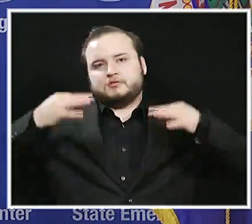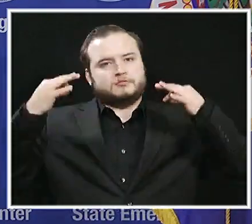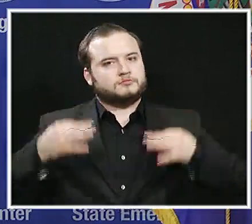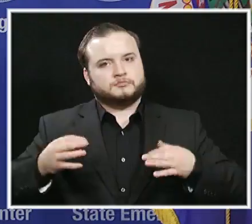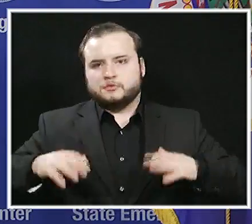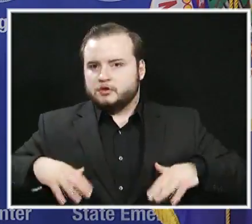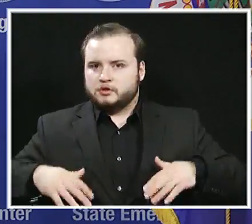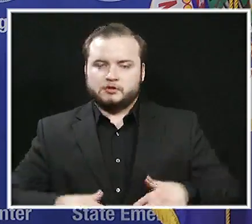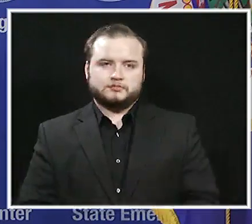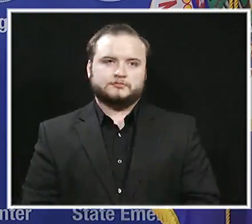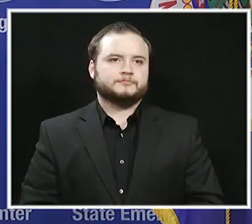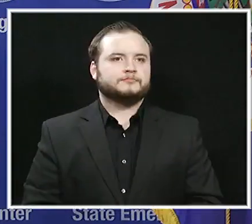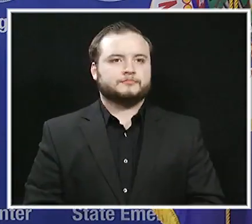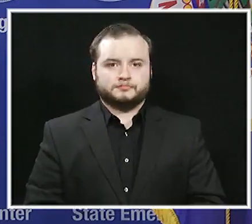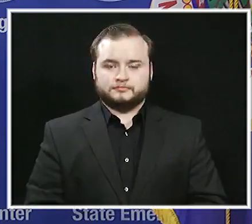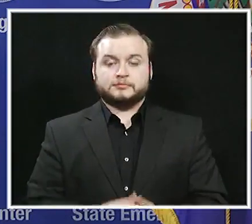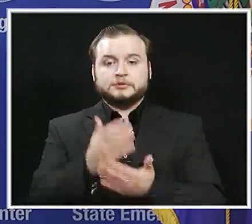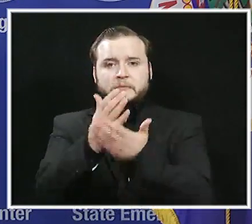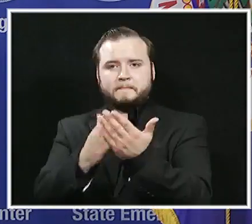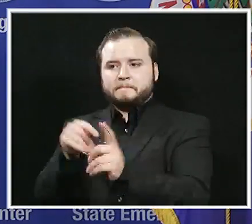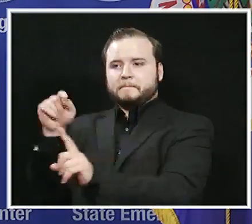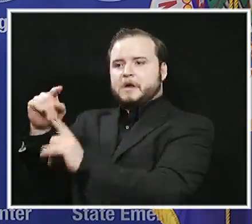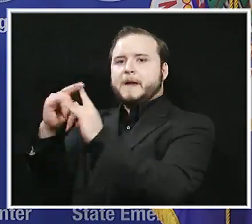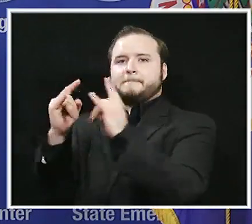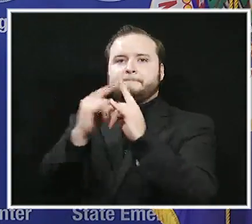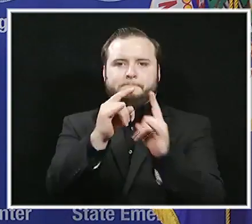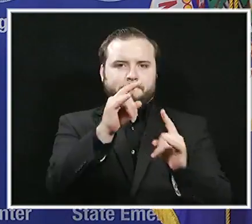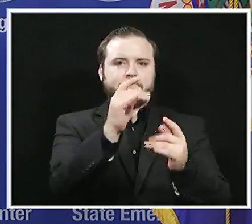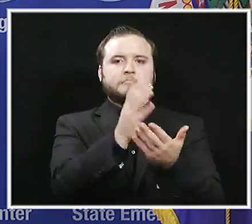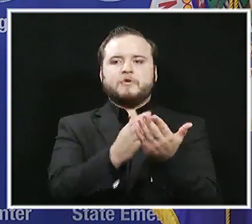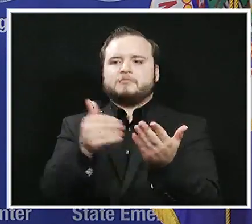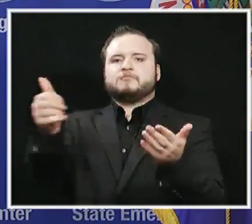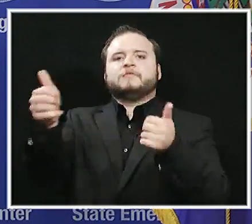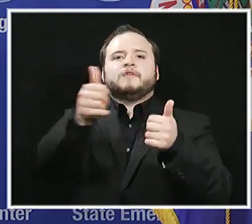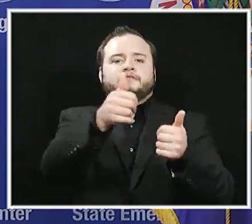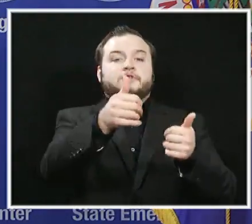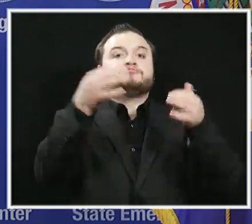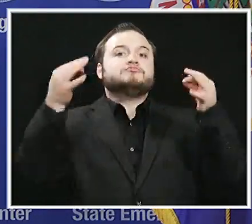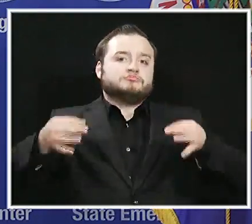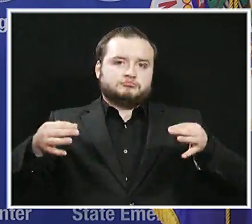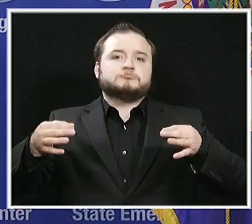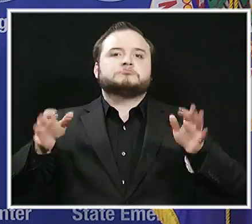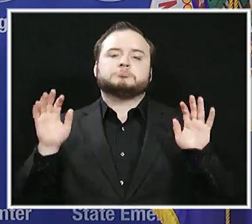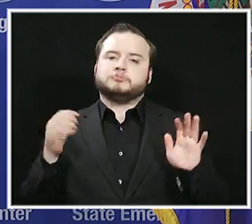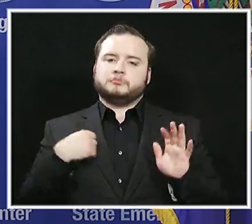more importantly they would give us risk factors involved with it. At this point we have not decided. We have not made calls.